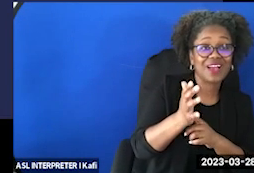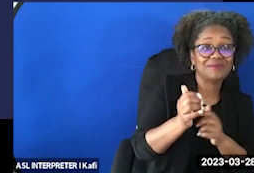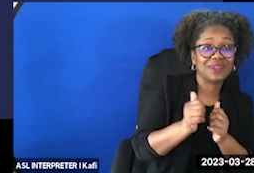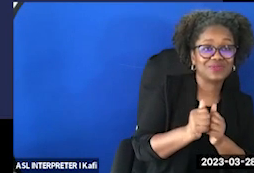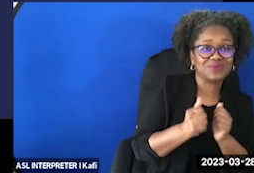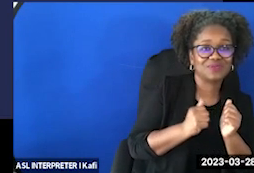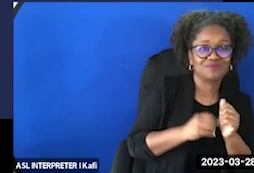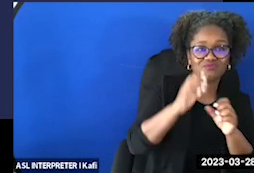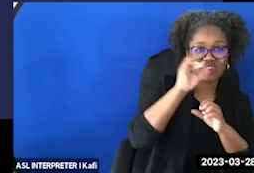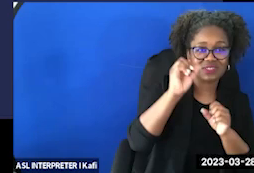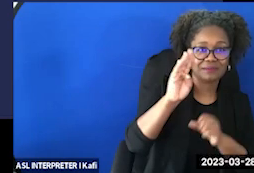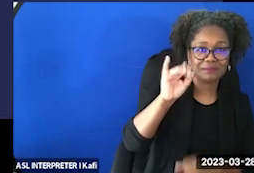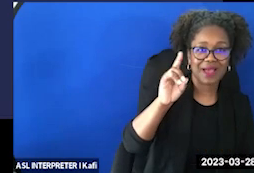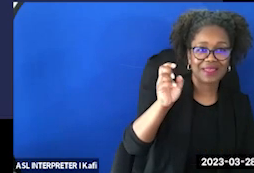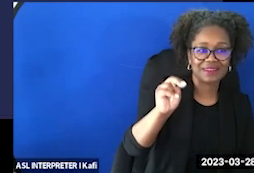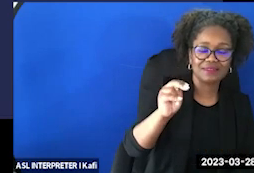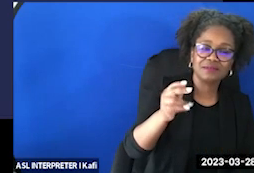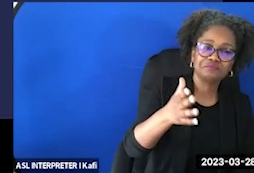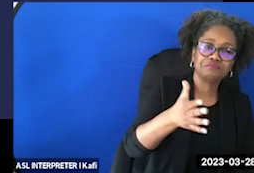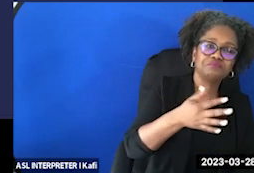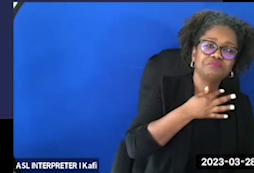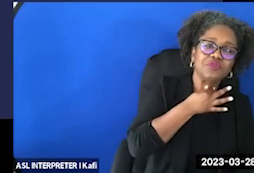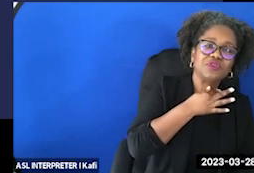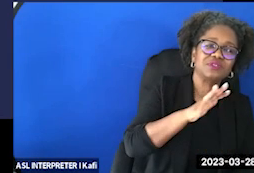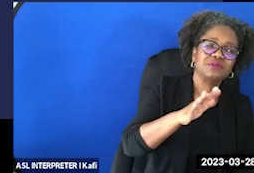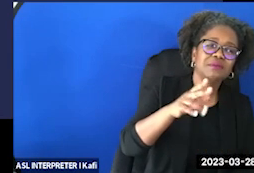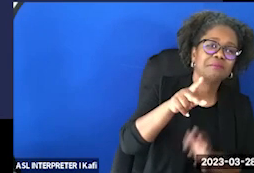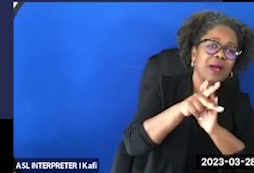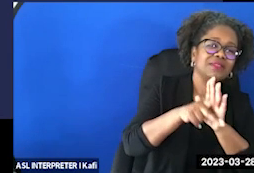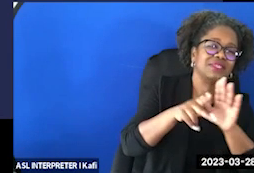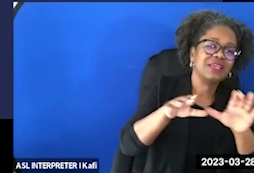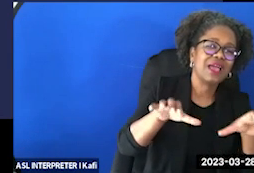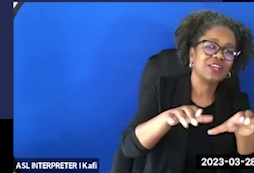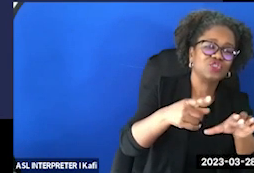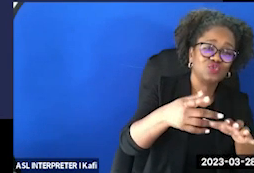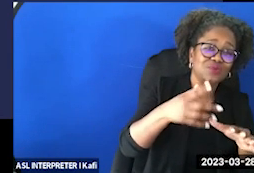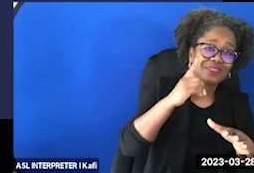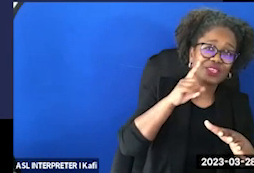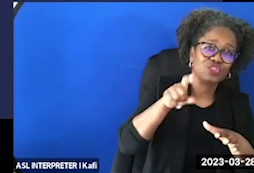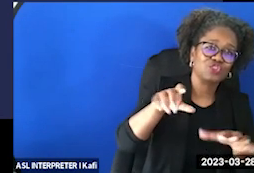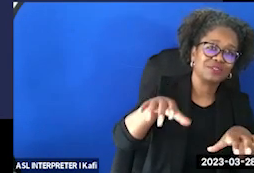Debbie Stine, Science & Technology Policy Academy: actions would you recommend that he take in terms of reaching his Debbie Stine, Science & Technology Policy Academy: equity goals.